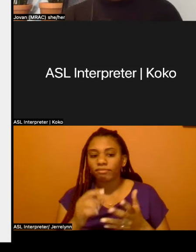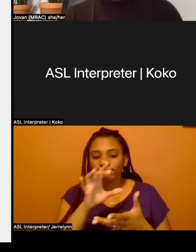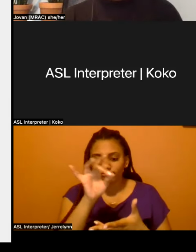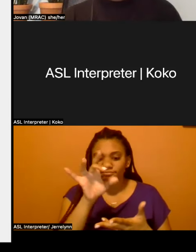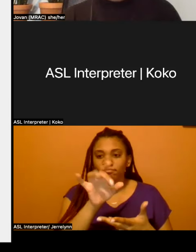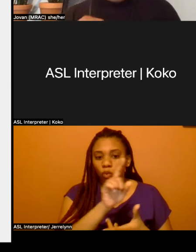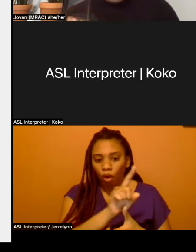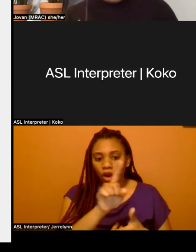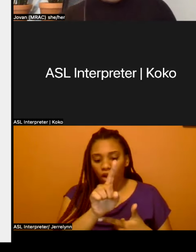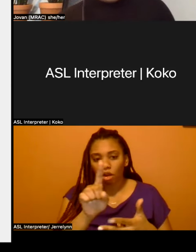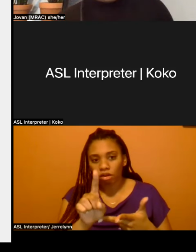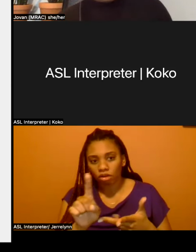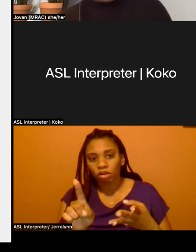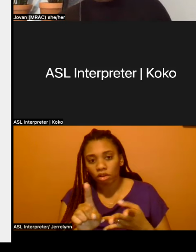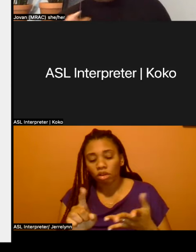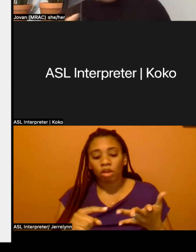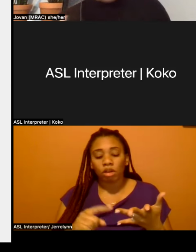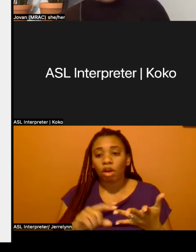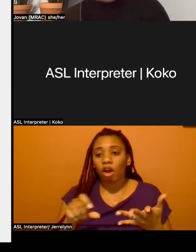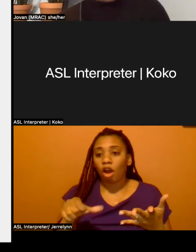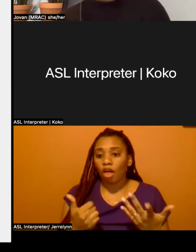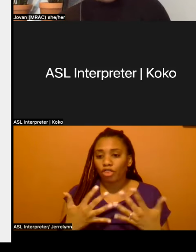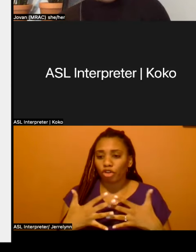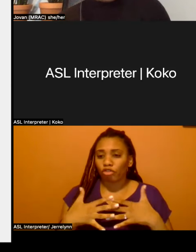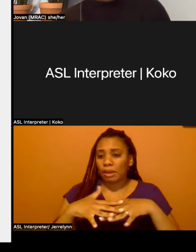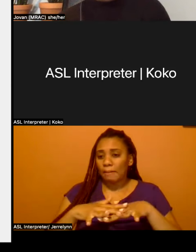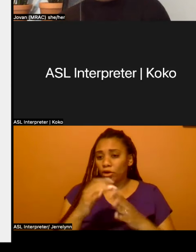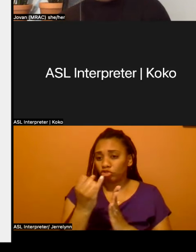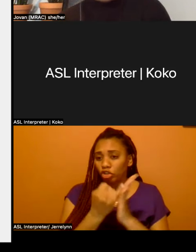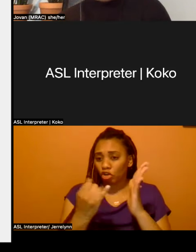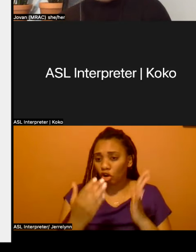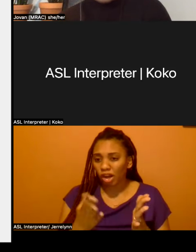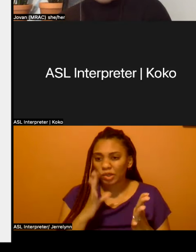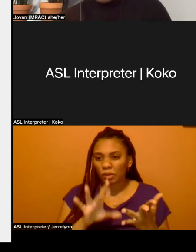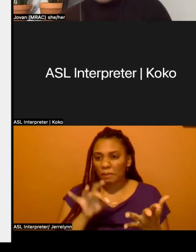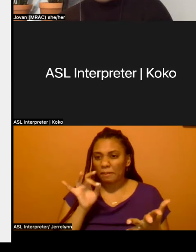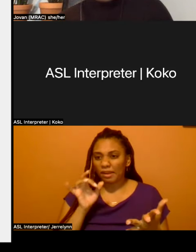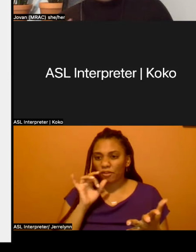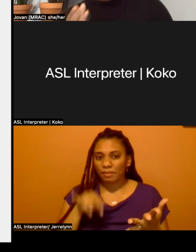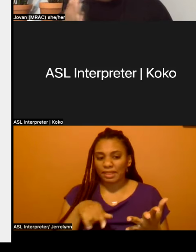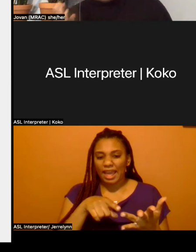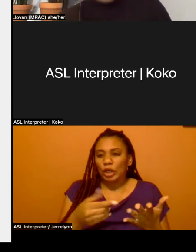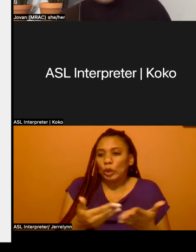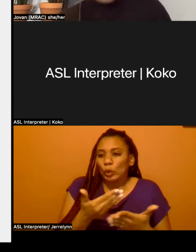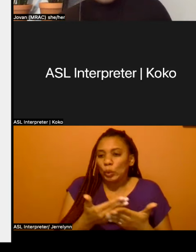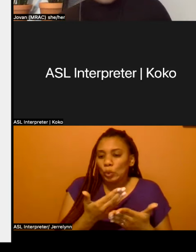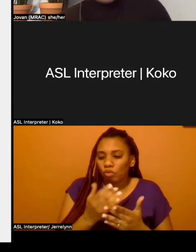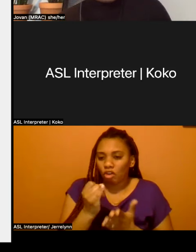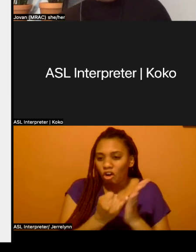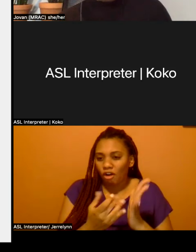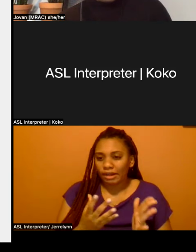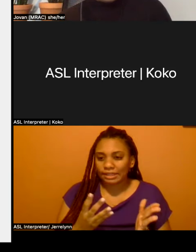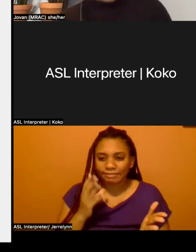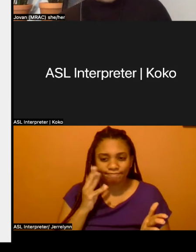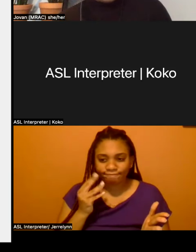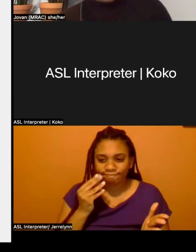Emerging artists will have one artist chosen from this grouping. Now, we also don't have a set definition